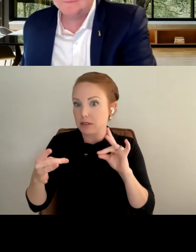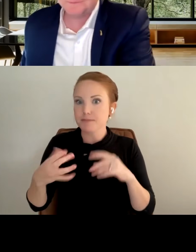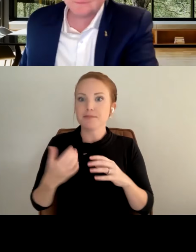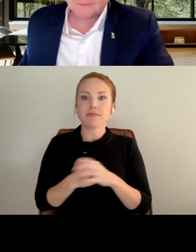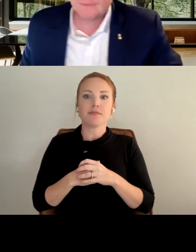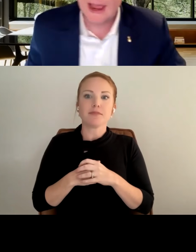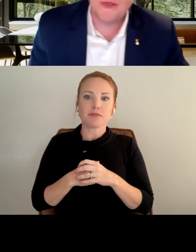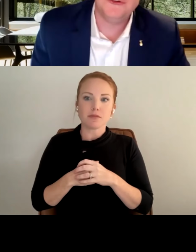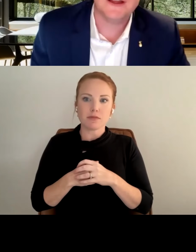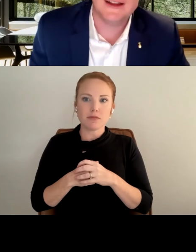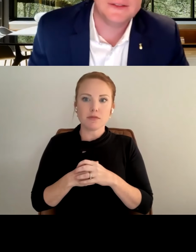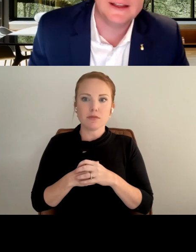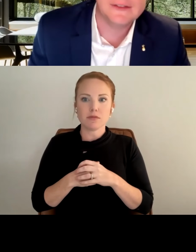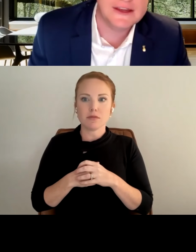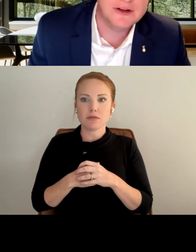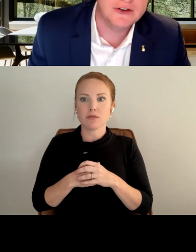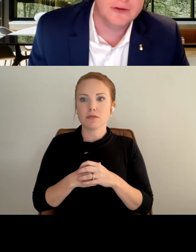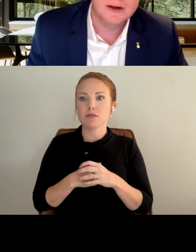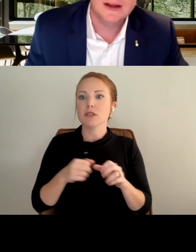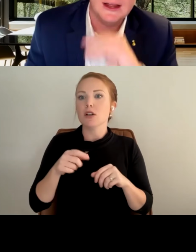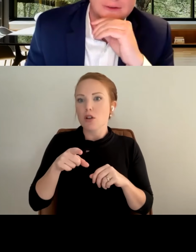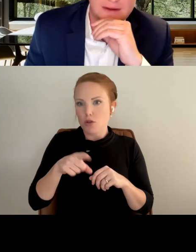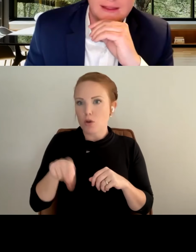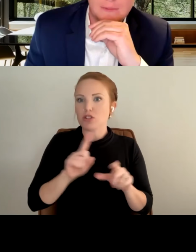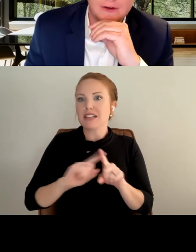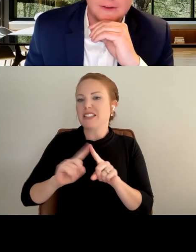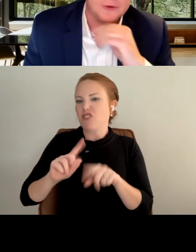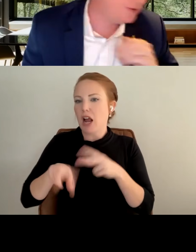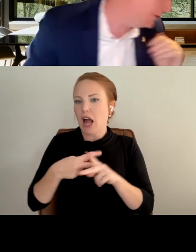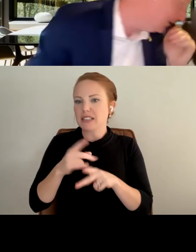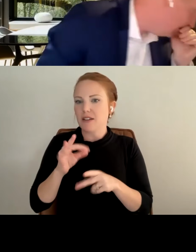And those are the kinds of things that you can do to make that more accessible, excuse me,